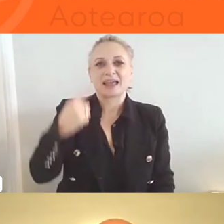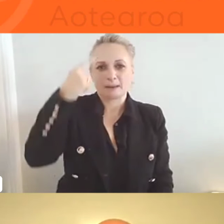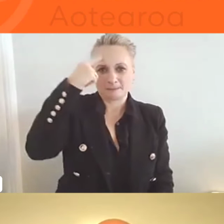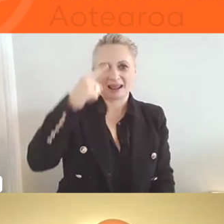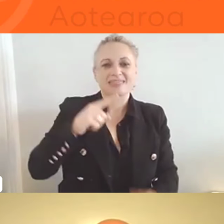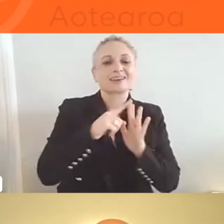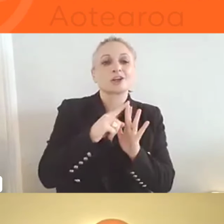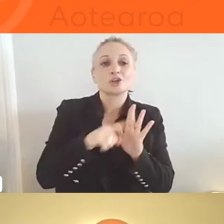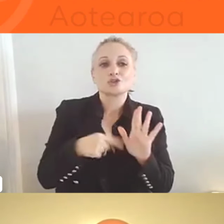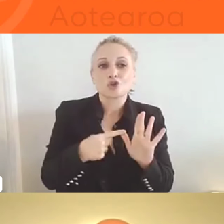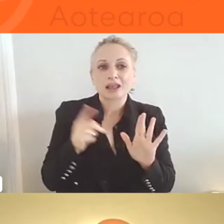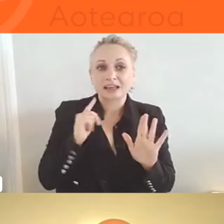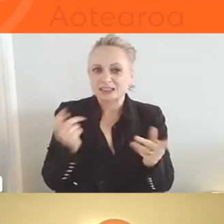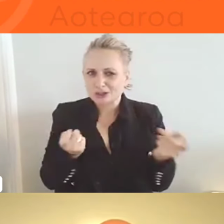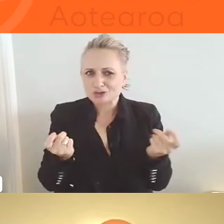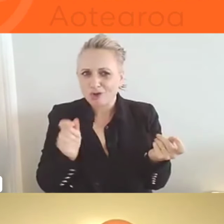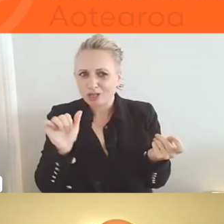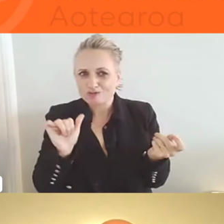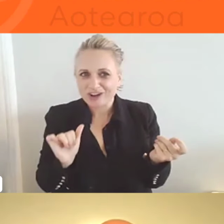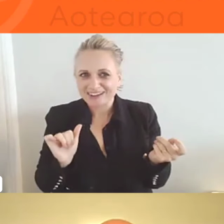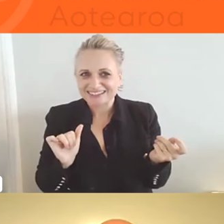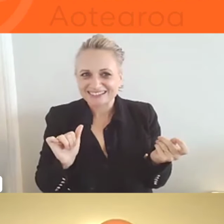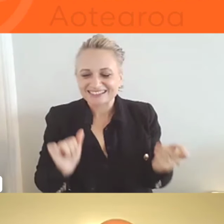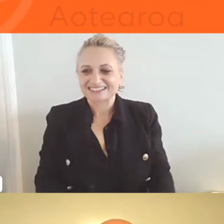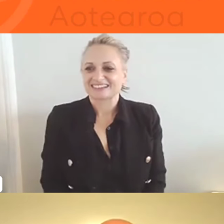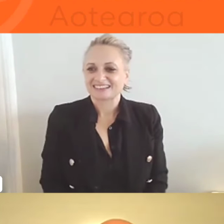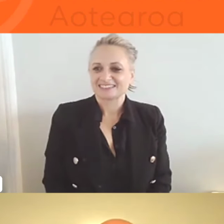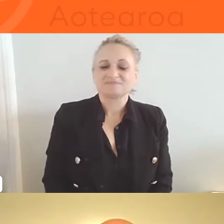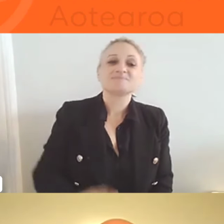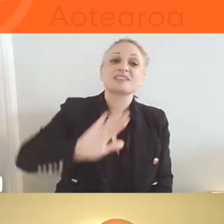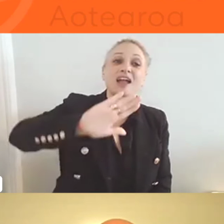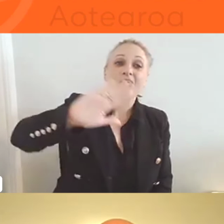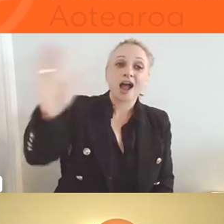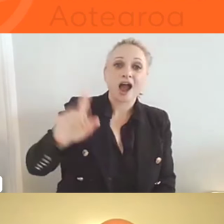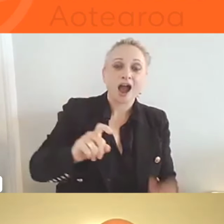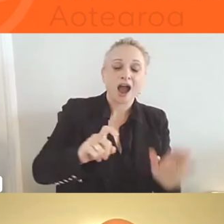somewhere Juliana have you? Hi Raymond, this is Isabelle. Would